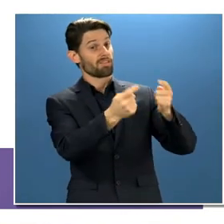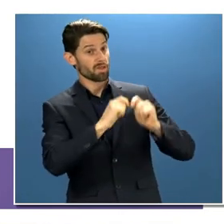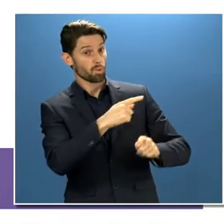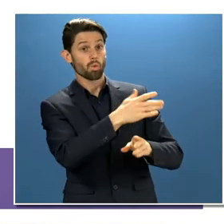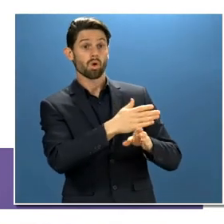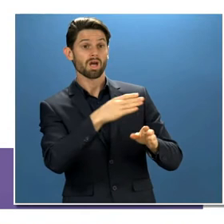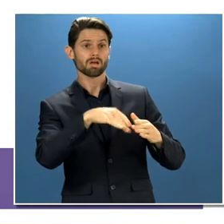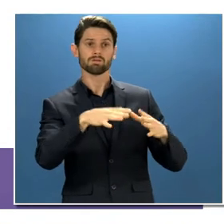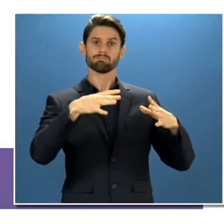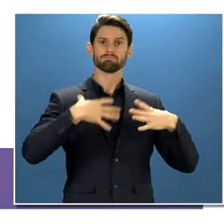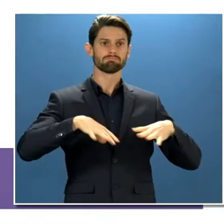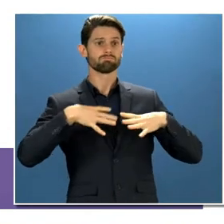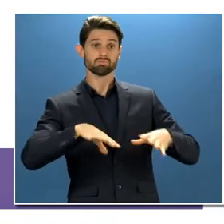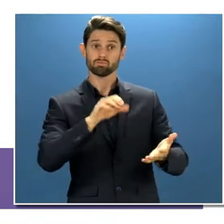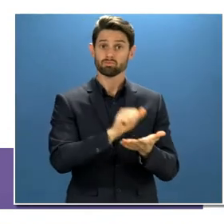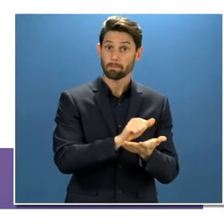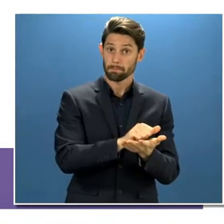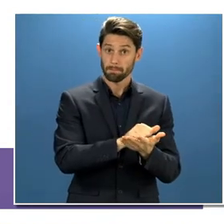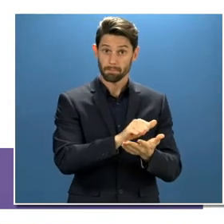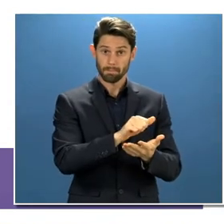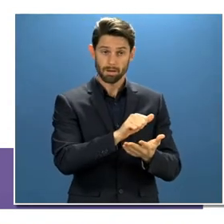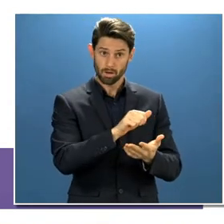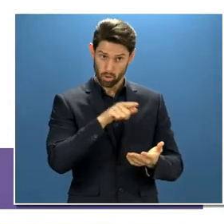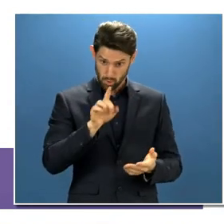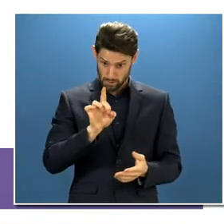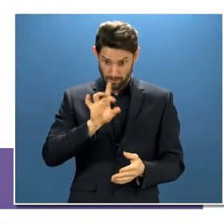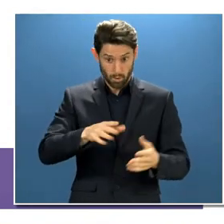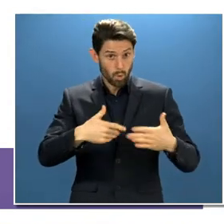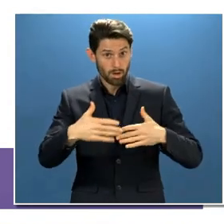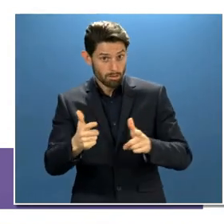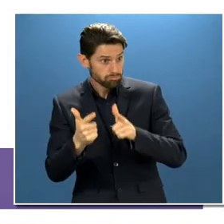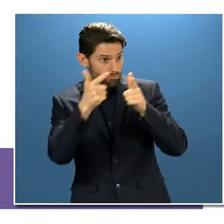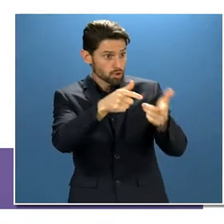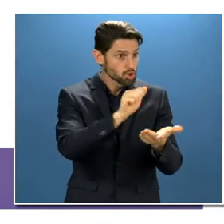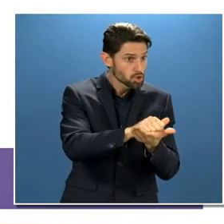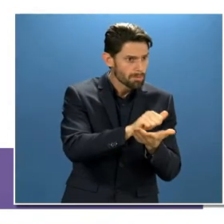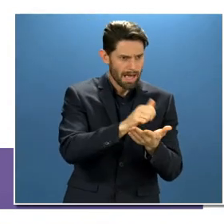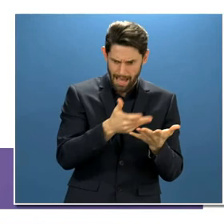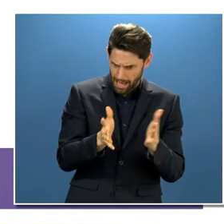You got that job yourself? Yes. You went into the shop and what did you say, "Have you got any jobs?"